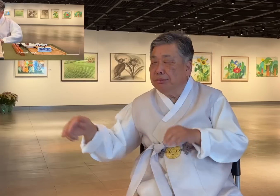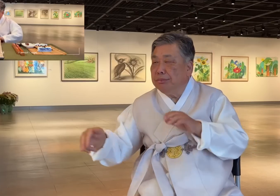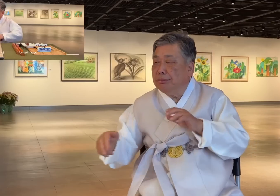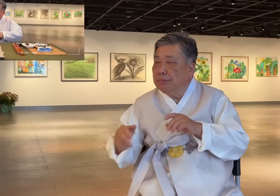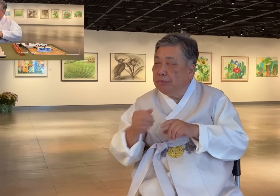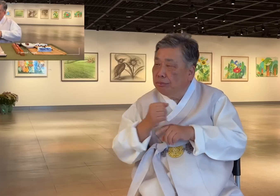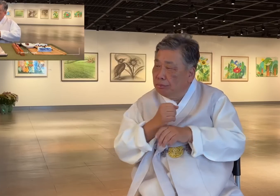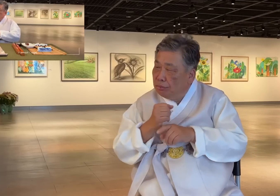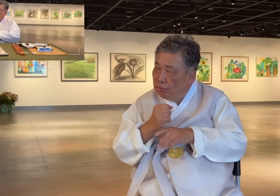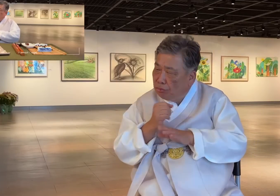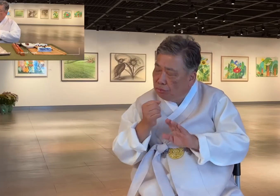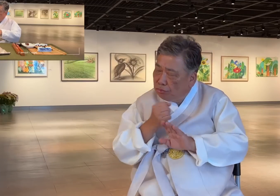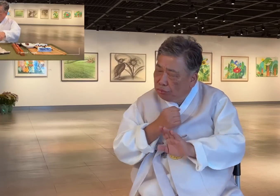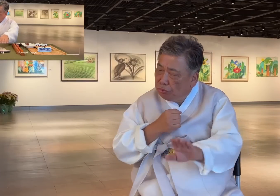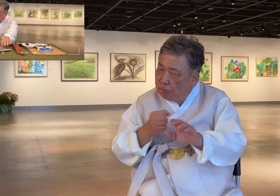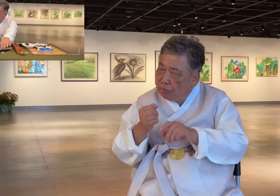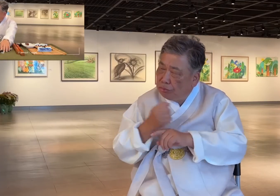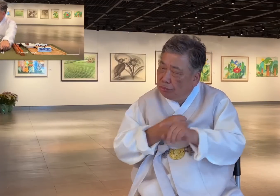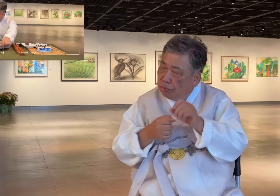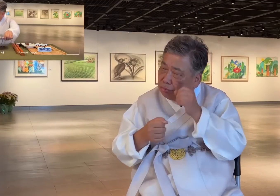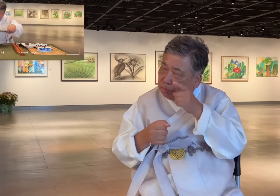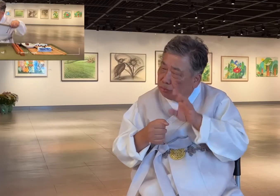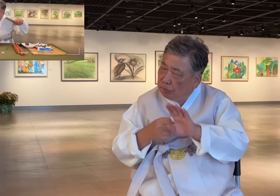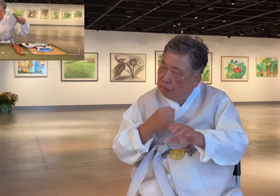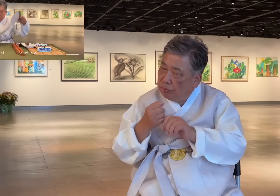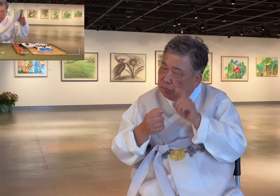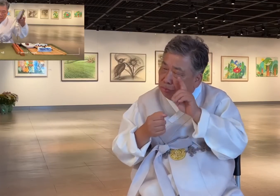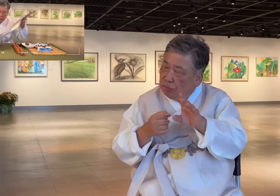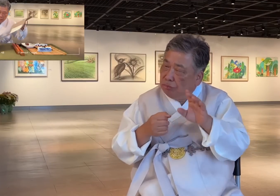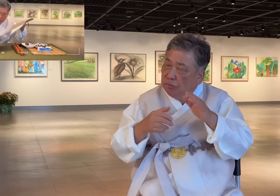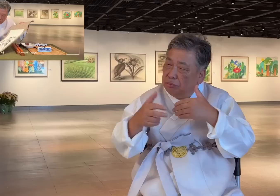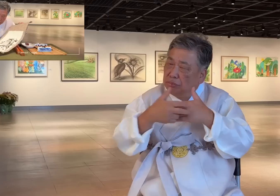A month later,